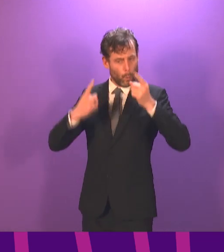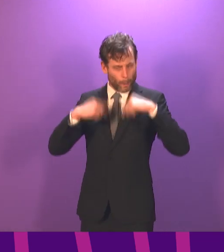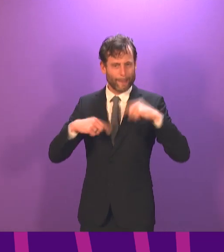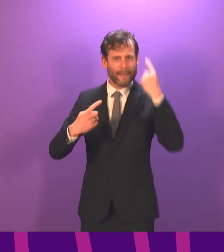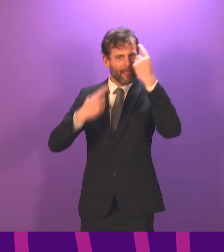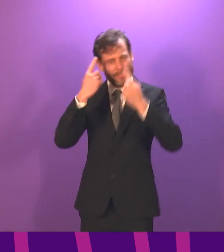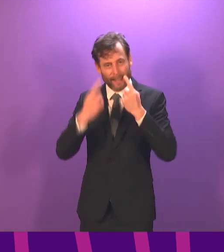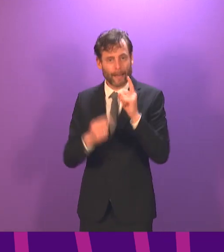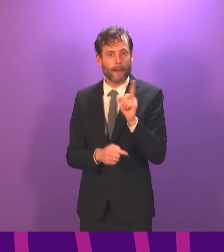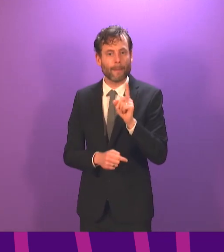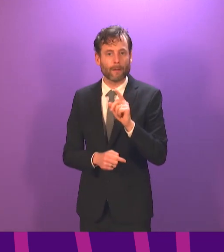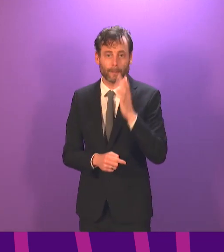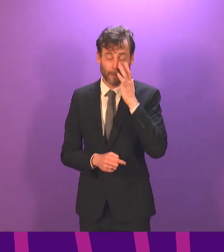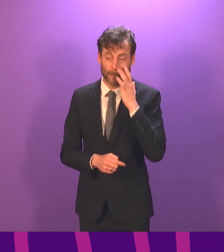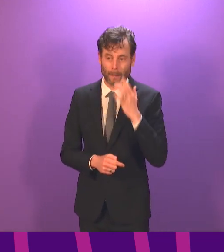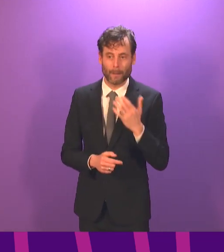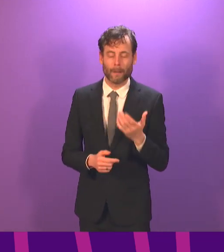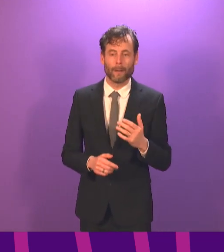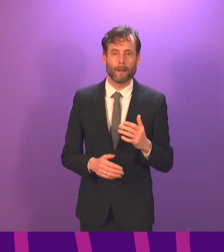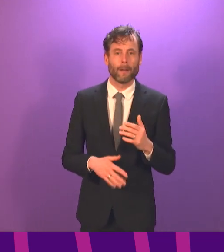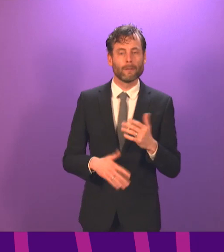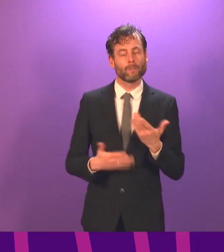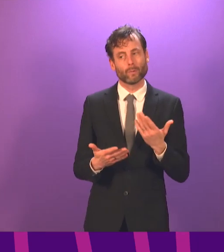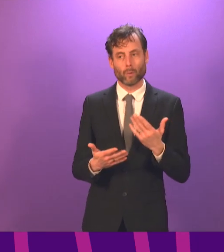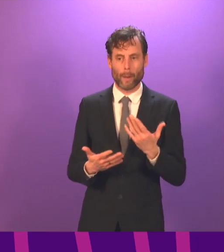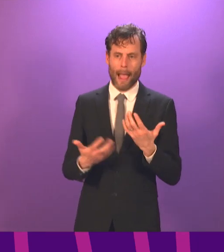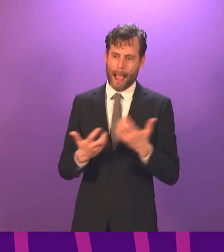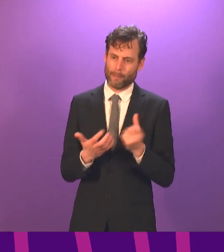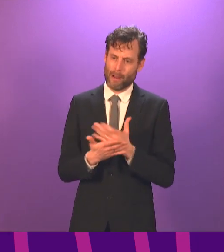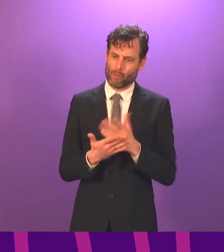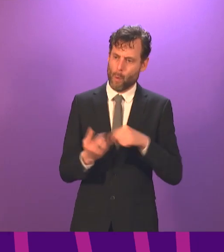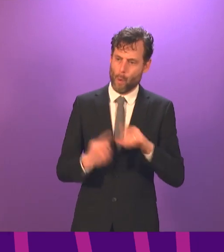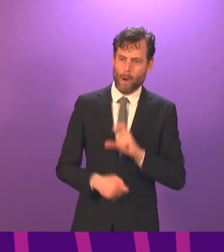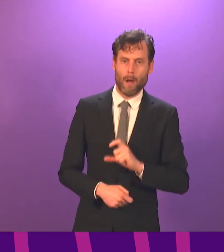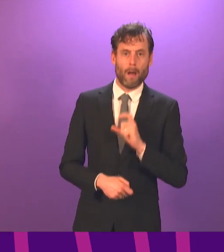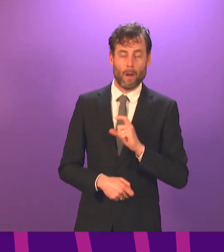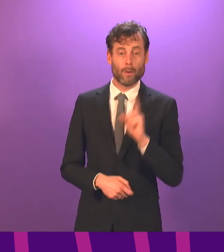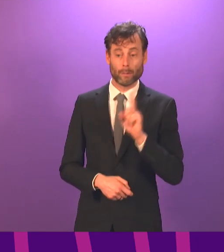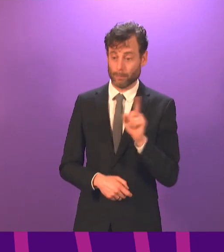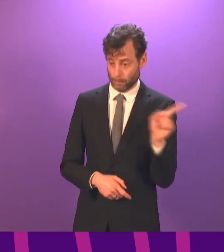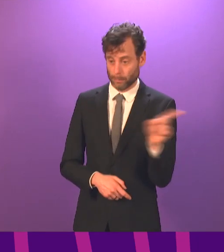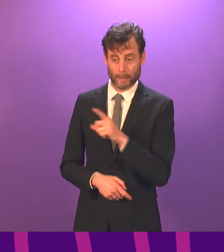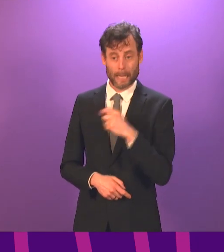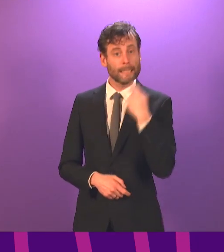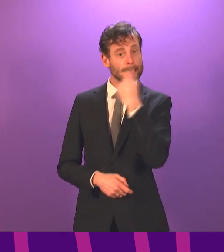the possibility of providing further reassurance by carrying out asymptomatic testing of everyone